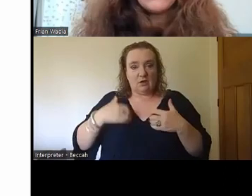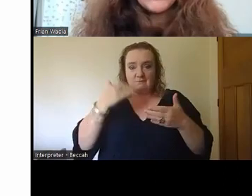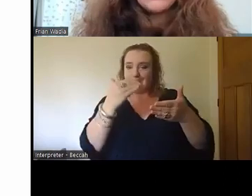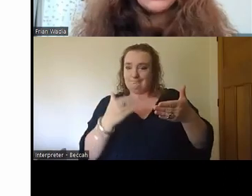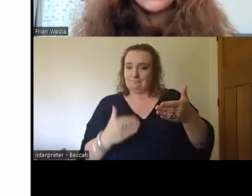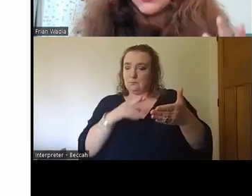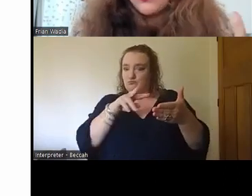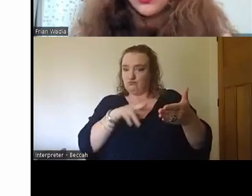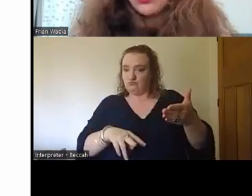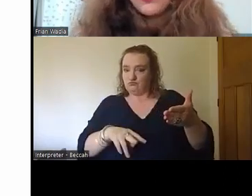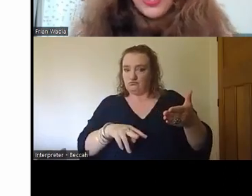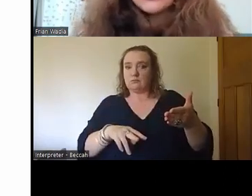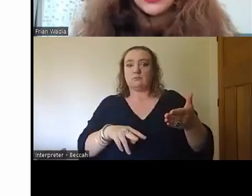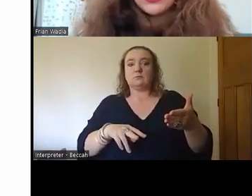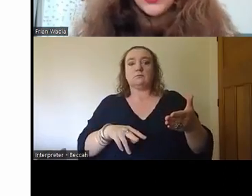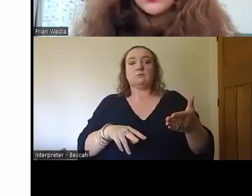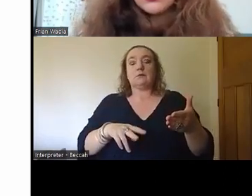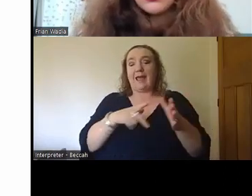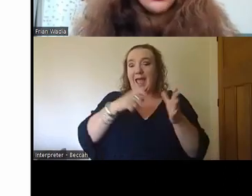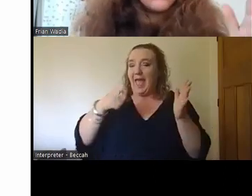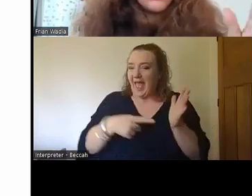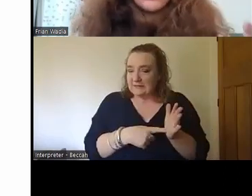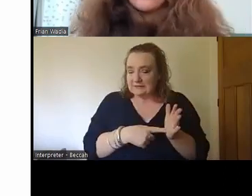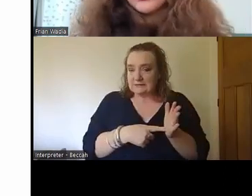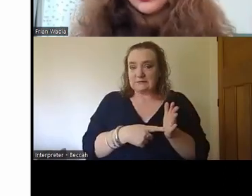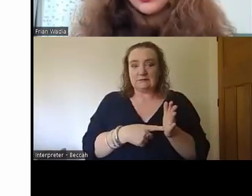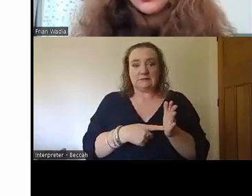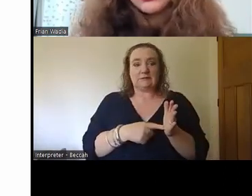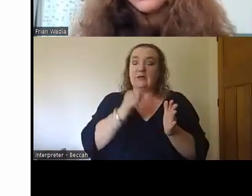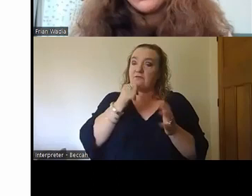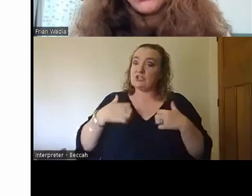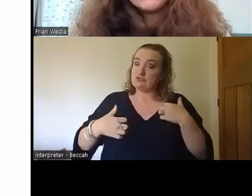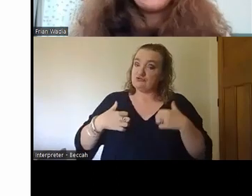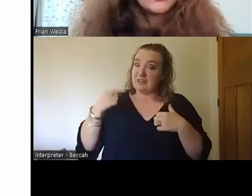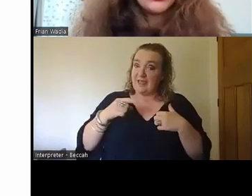that I've cited, specific sort of acts that I've cited. So if you're interested in the disability rights space,